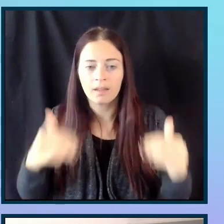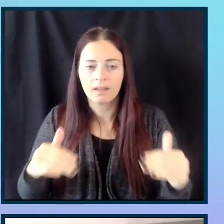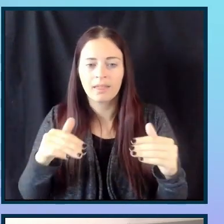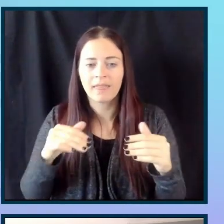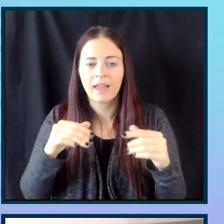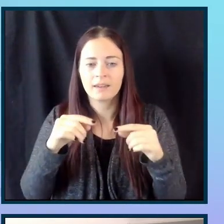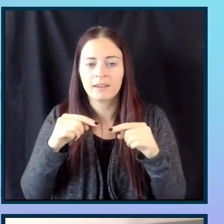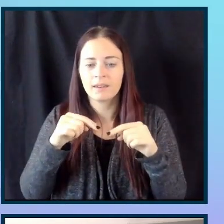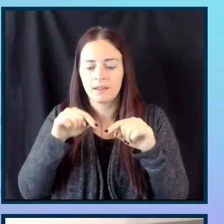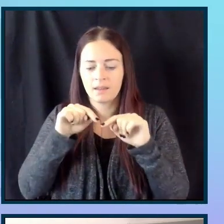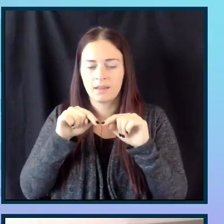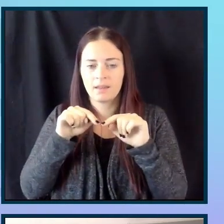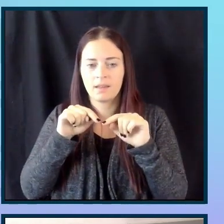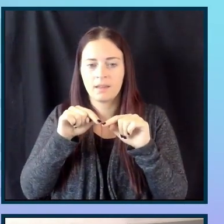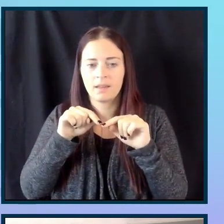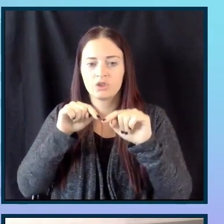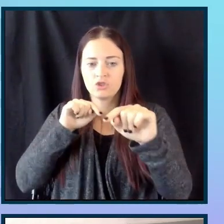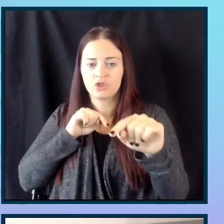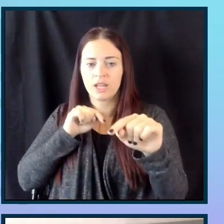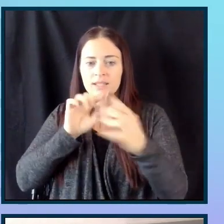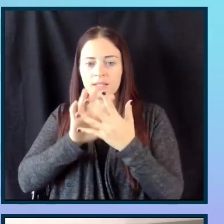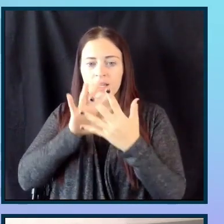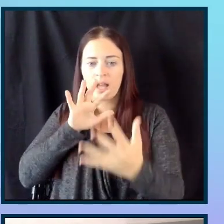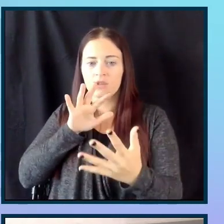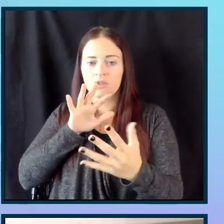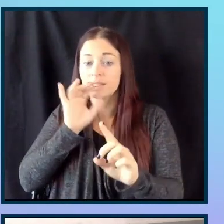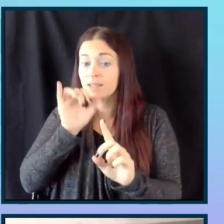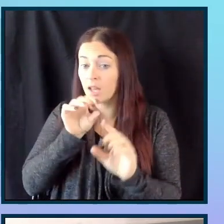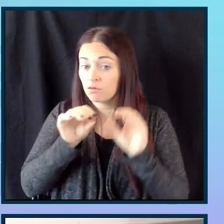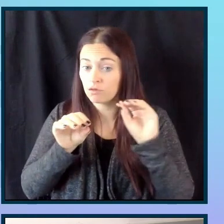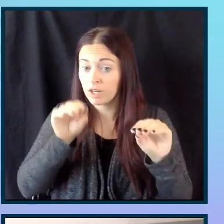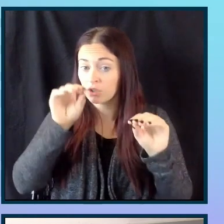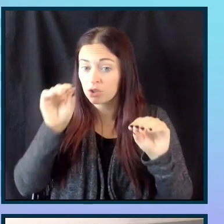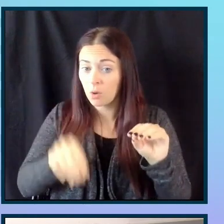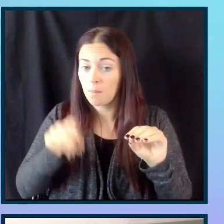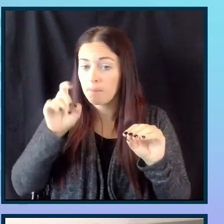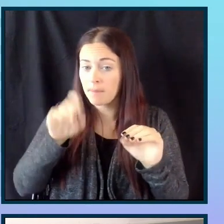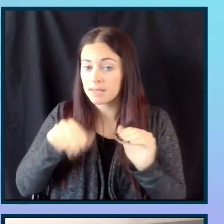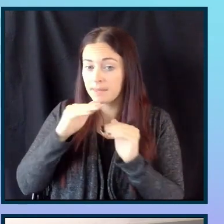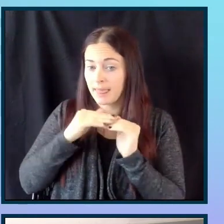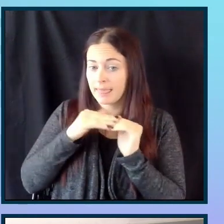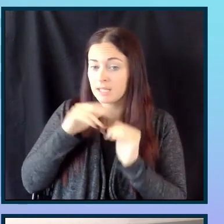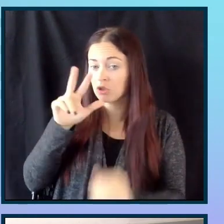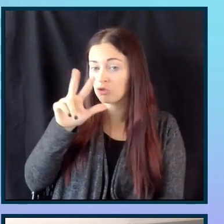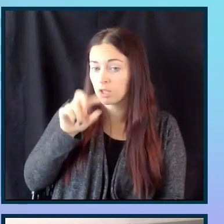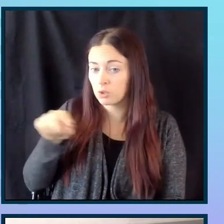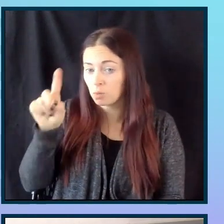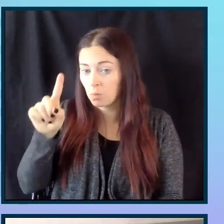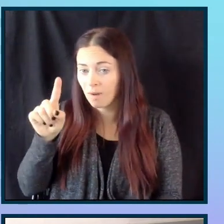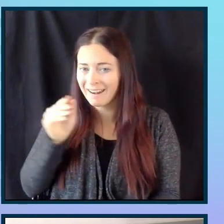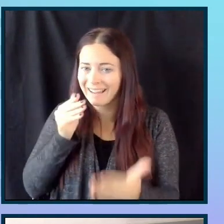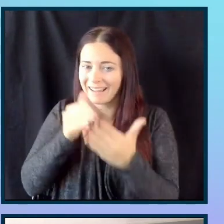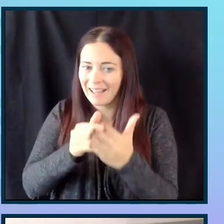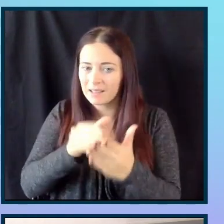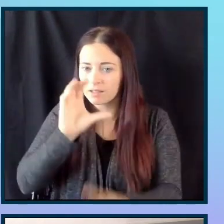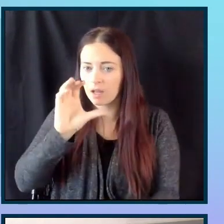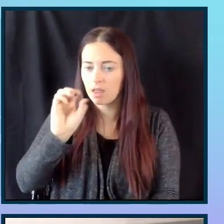which says that the contrasting error ratio has to be 3:1 against the component. So not just the background,